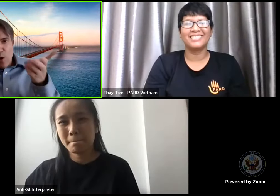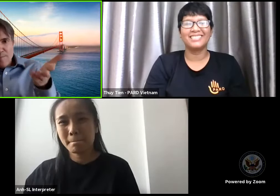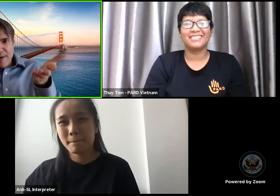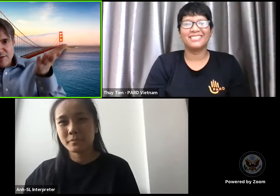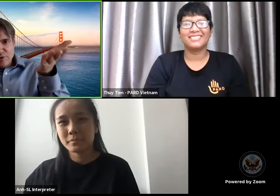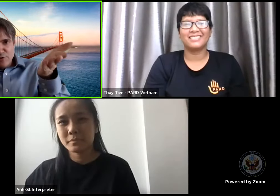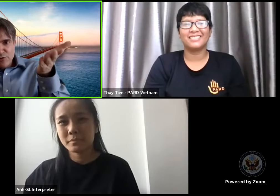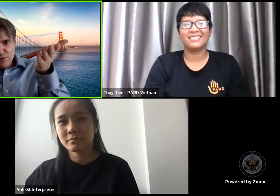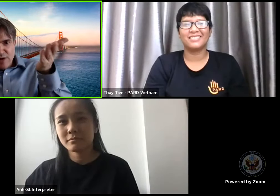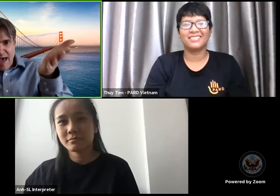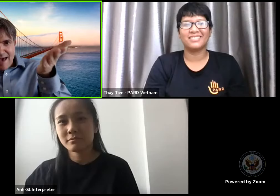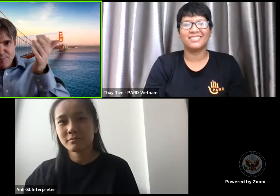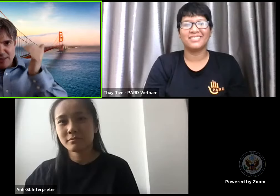What makes you happy?